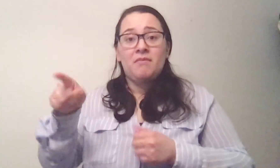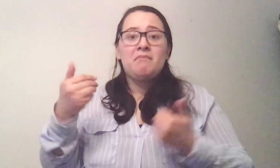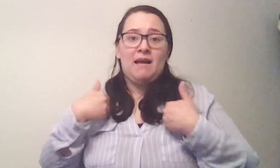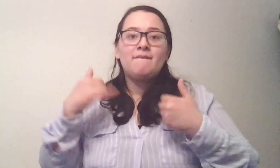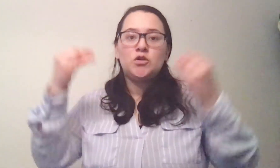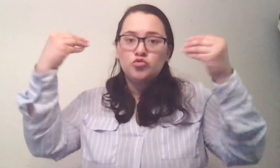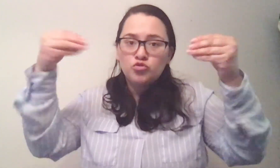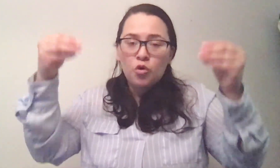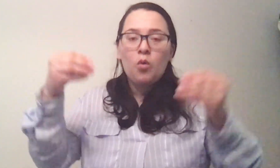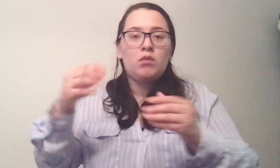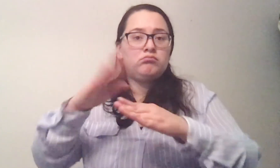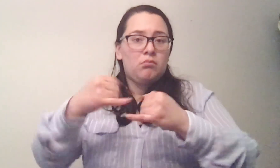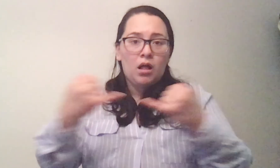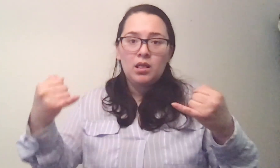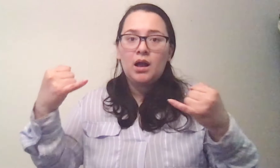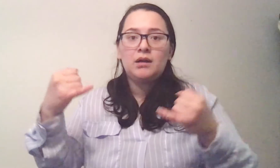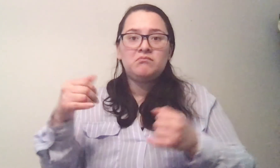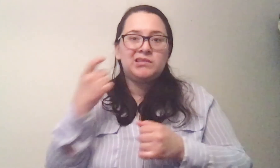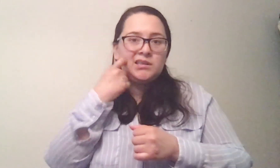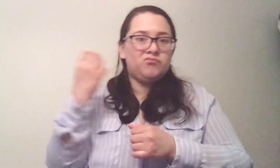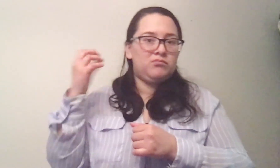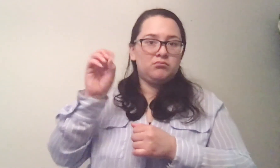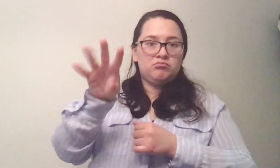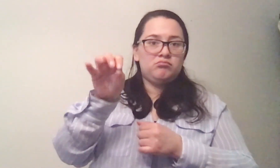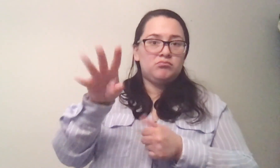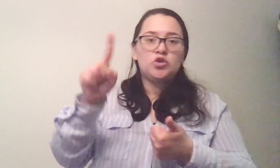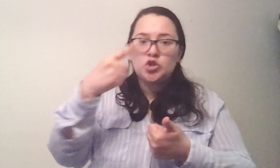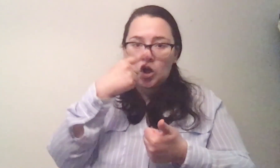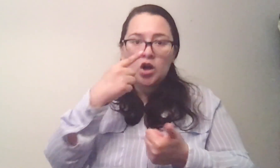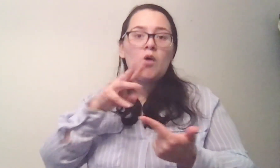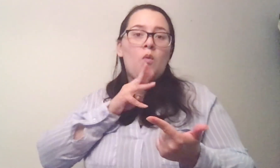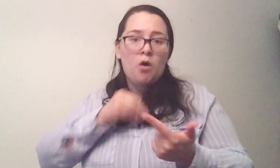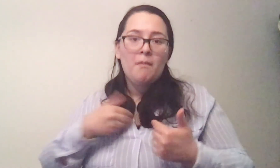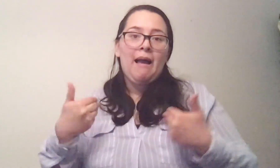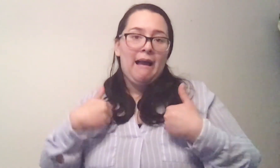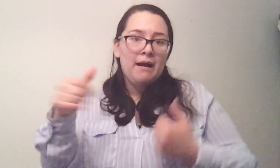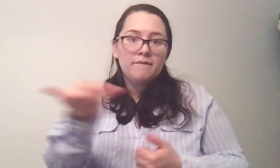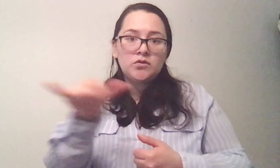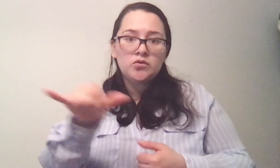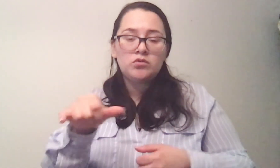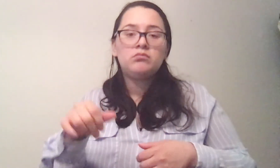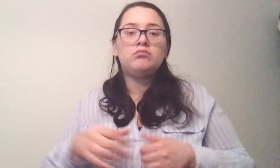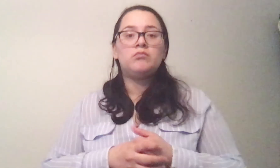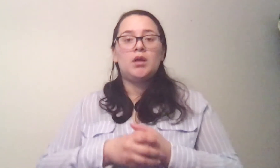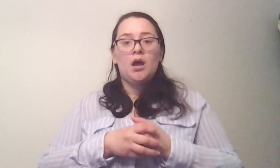They have this in store and online. Recently showed that Target and Walmart have them too.